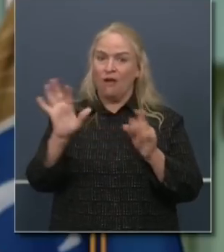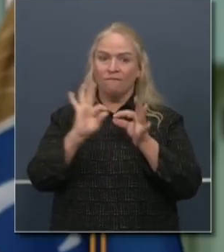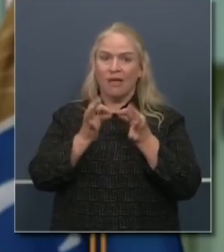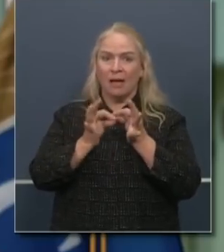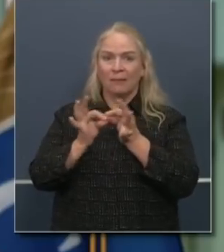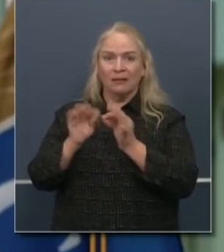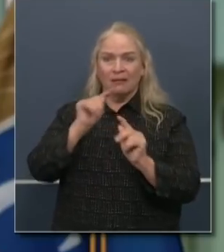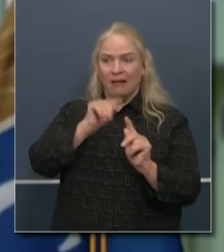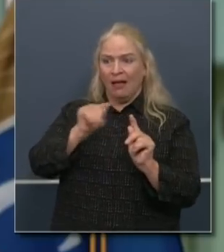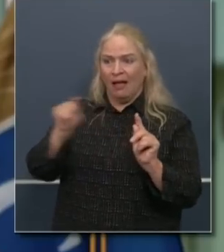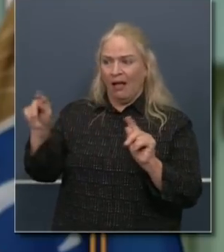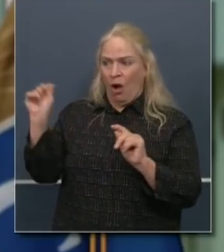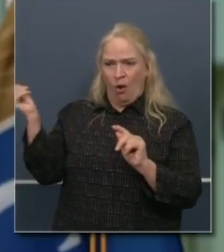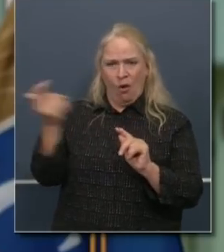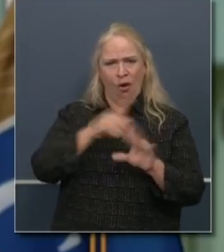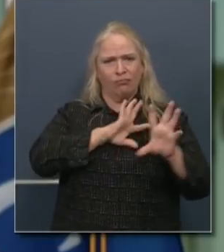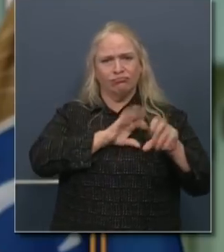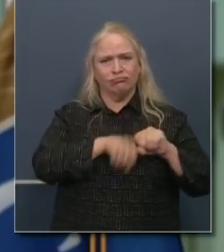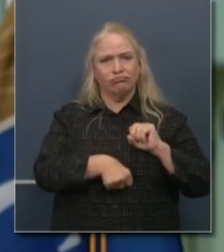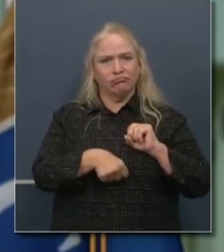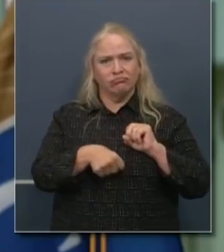23 LIVES TO THIS PANDEMIC IN